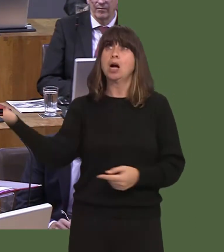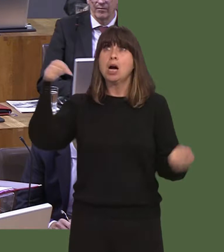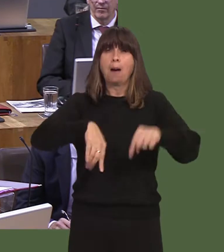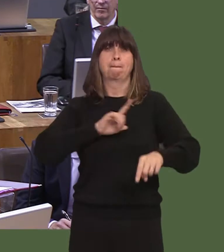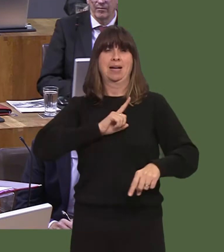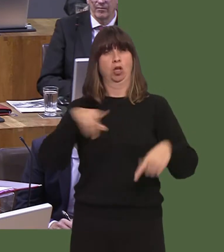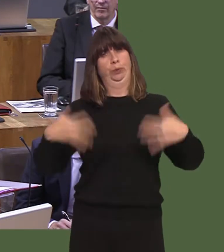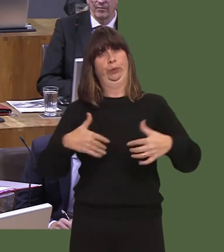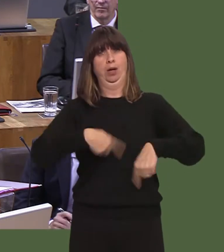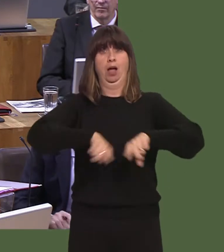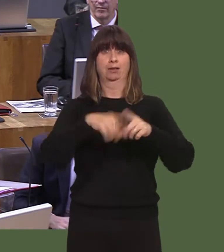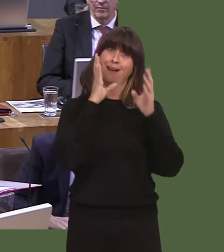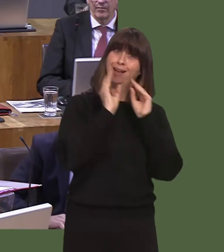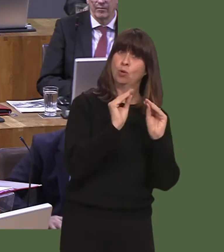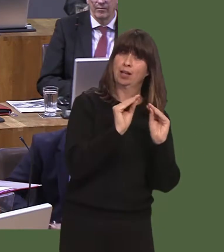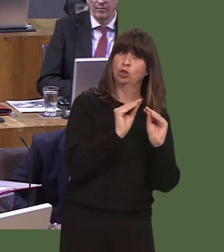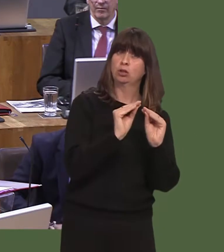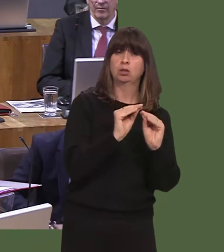If we look at education, what we have done in terms of supporting our students, what